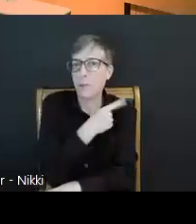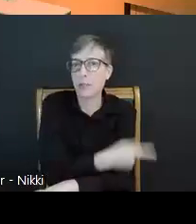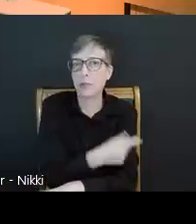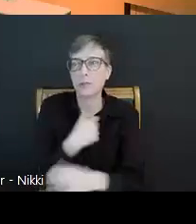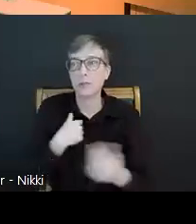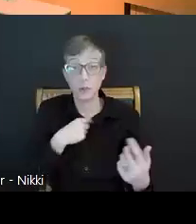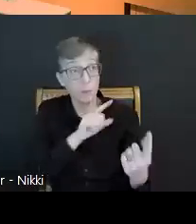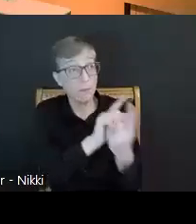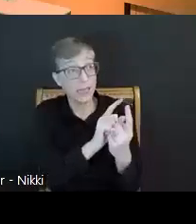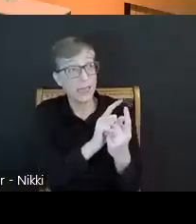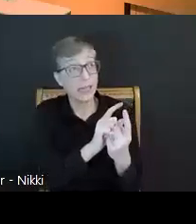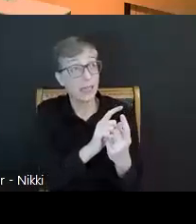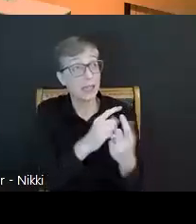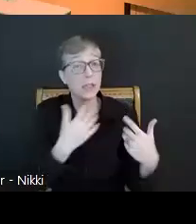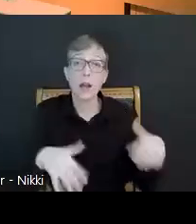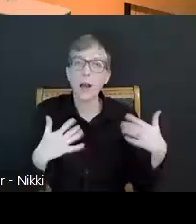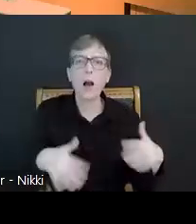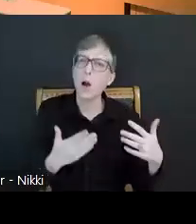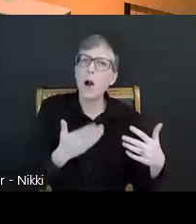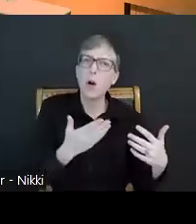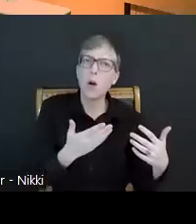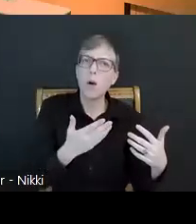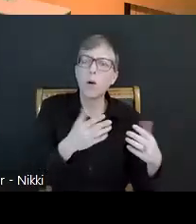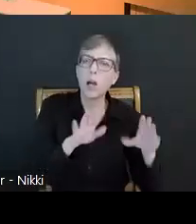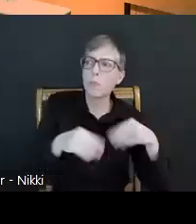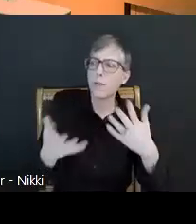then make them feel judged or pressured because they're offering all of these Solutions and